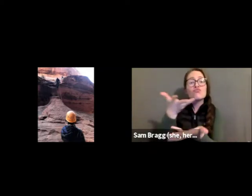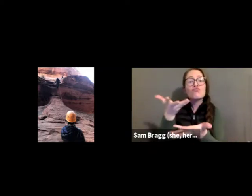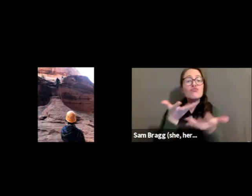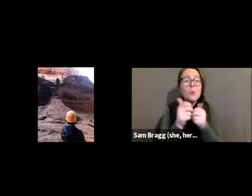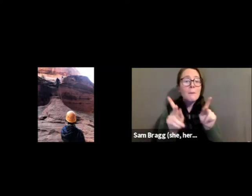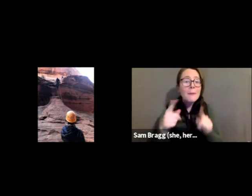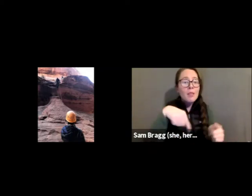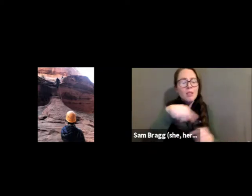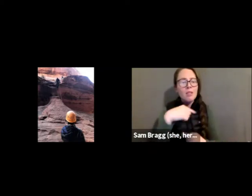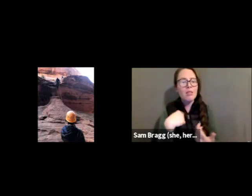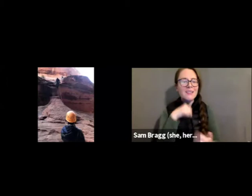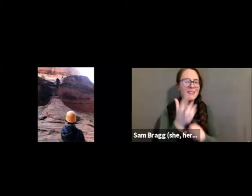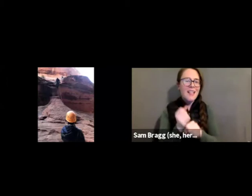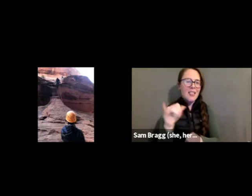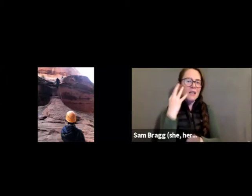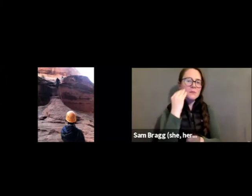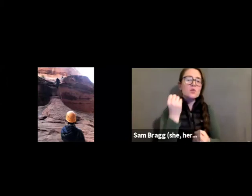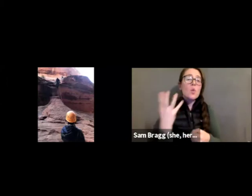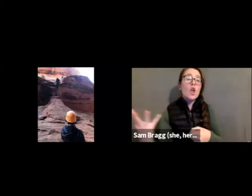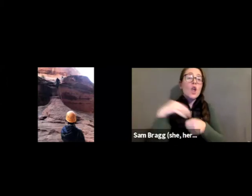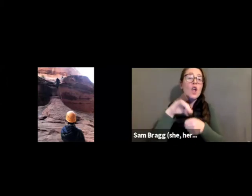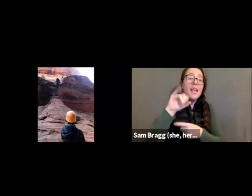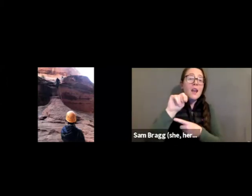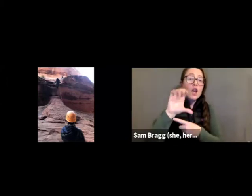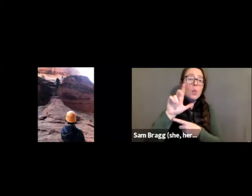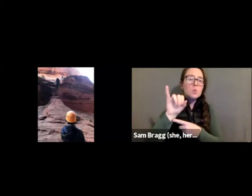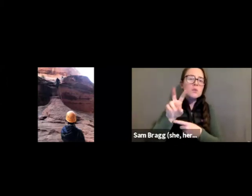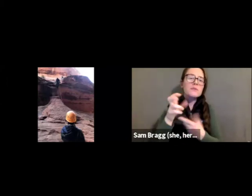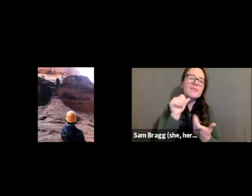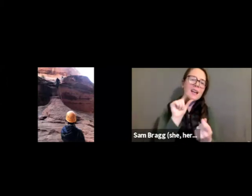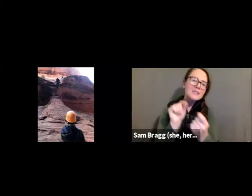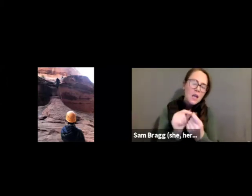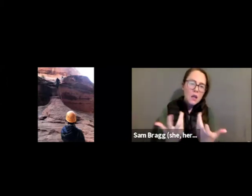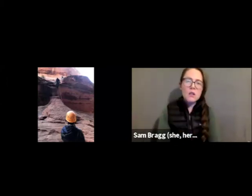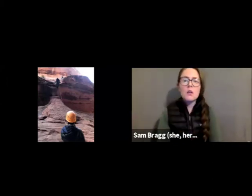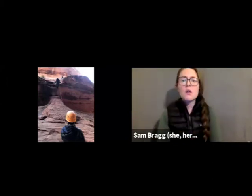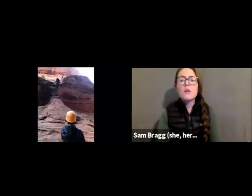inclusive experience. Unless everyone is using ASL along with me and that inclusive feeling is